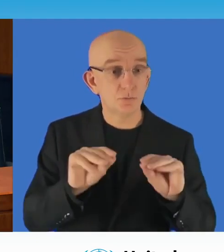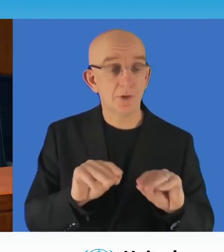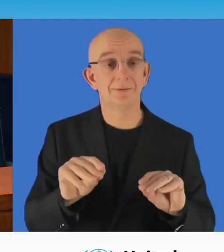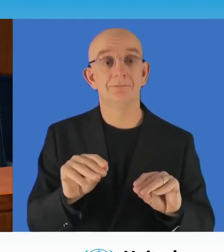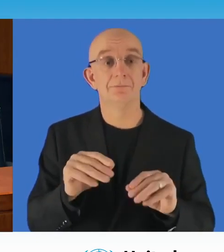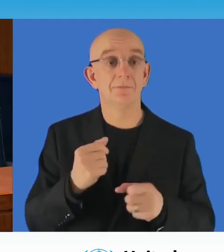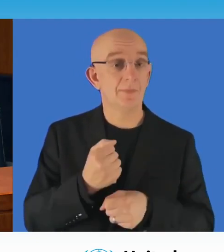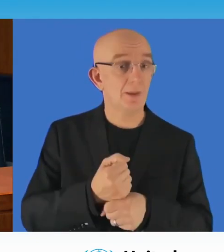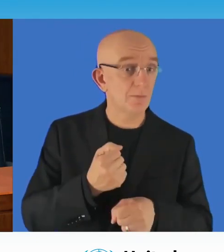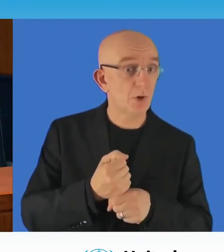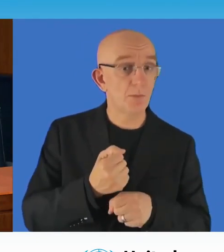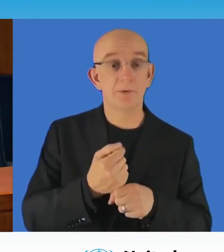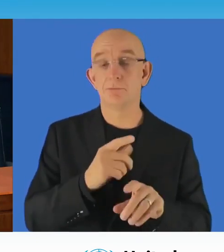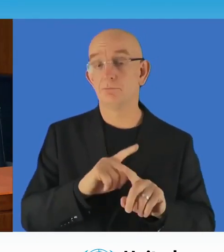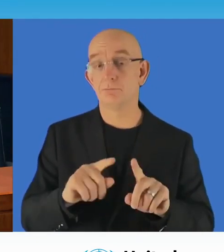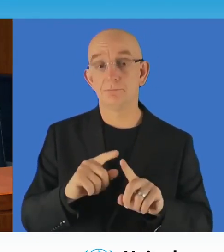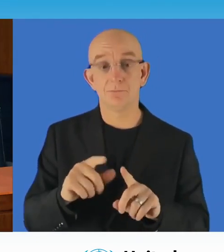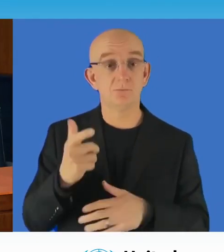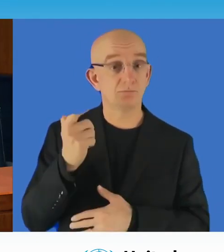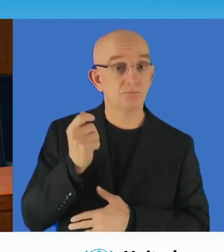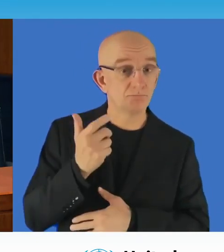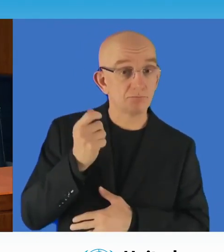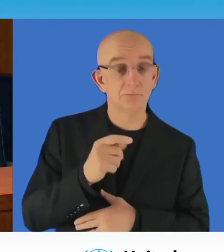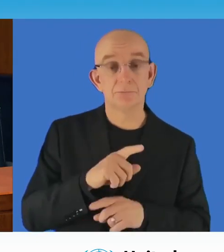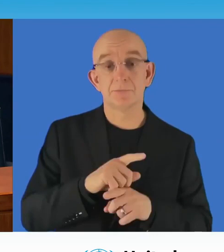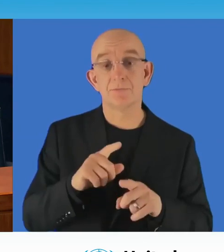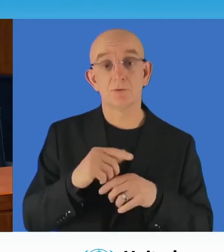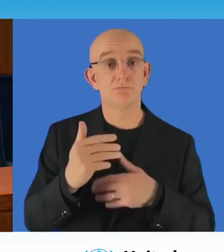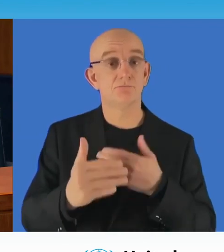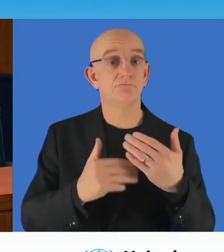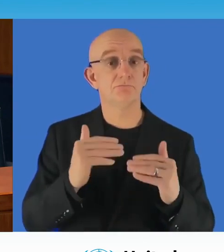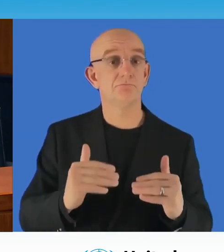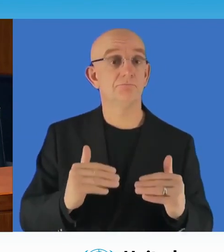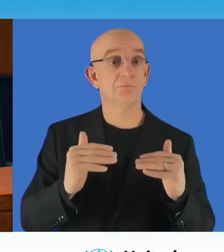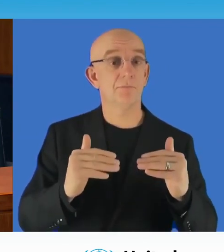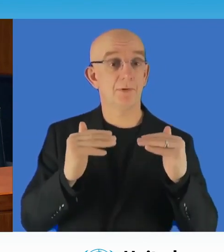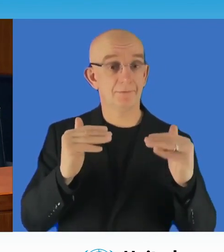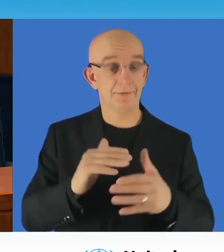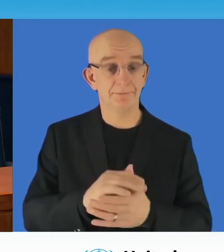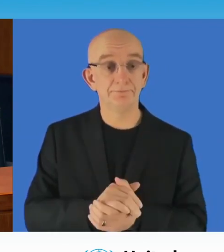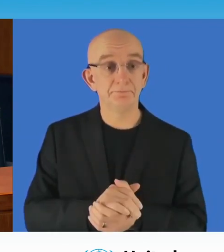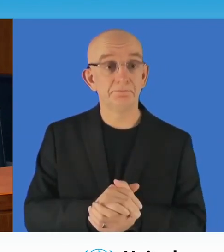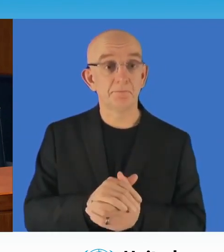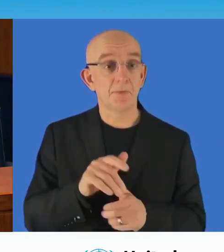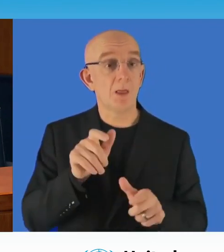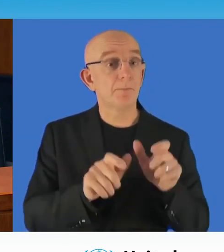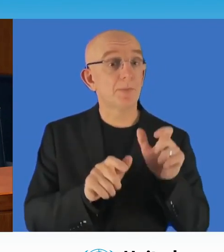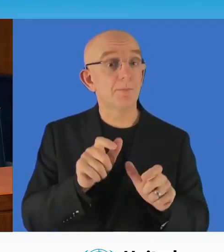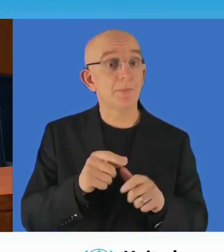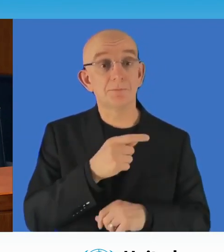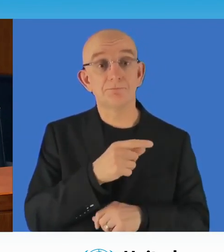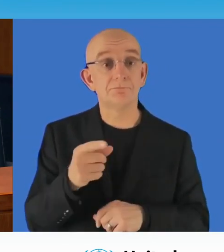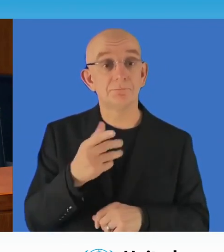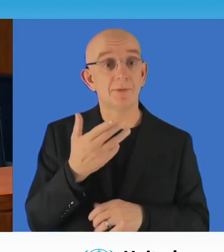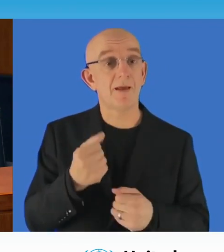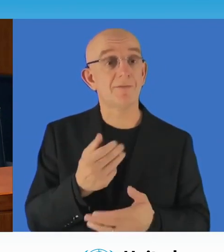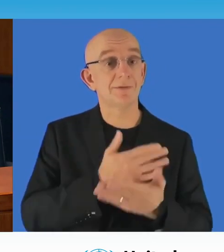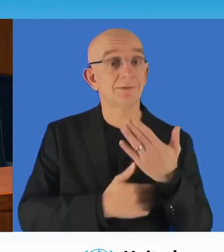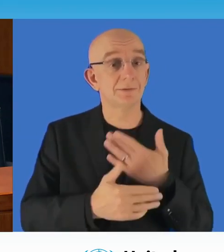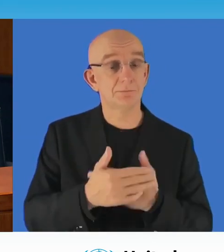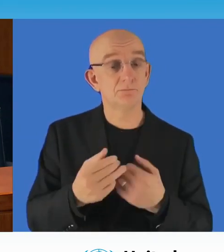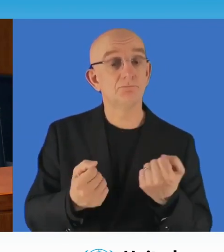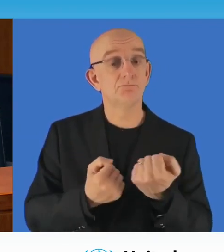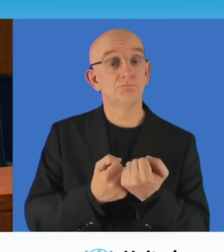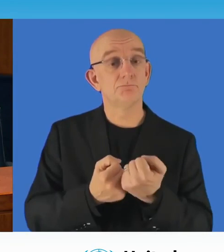levels moreover PWD Representatives have been strongly encouraged to policies dialog and